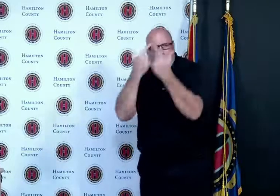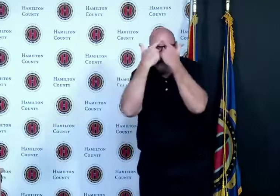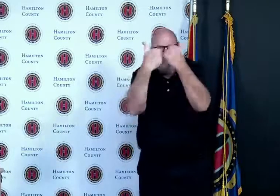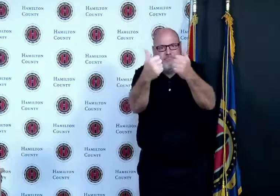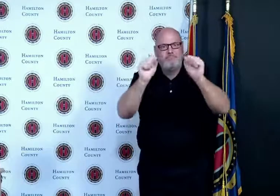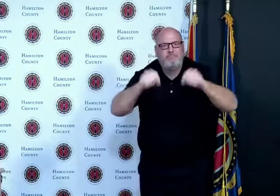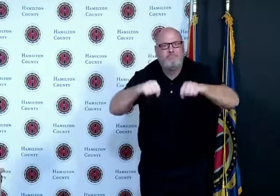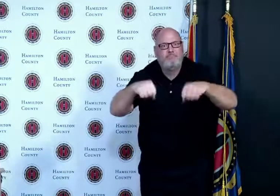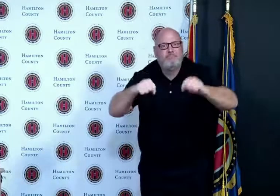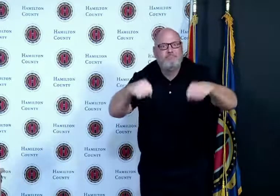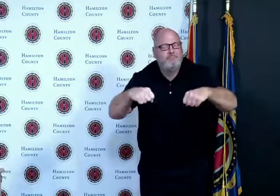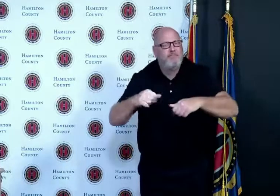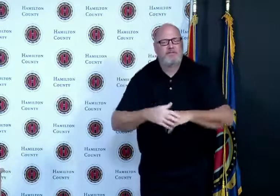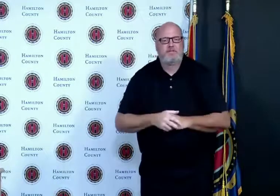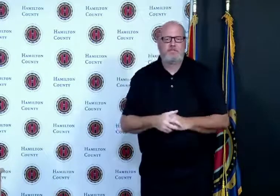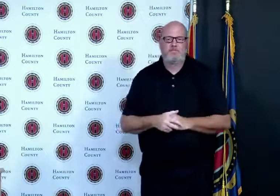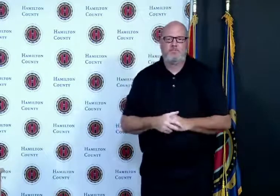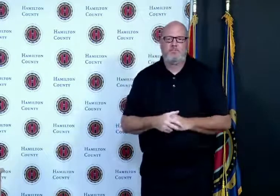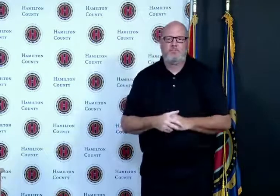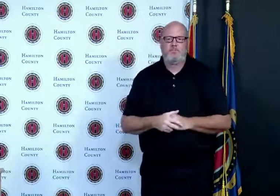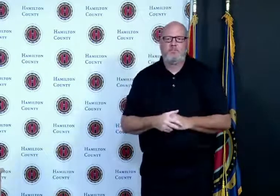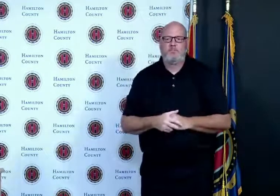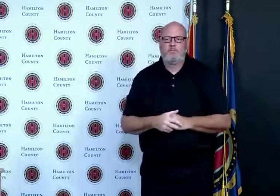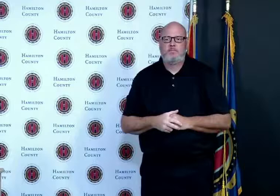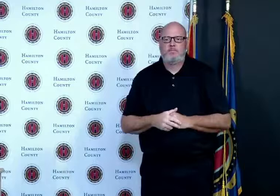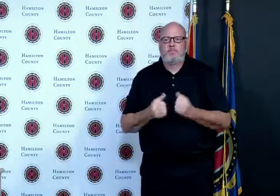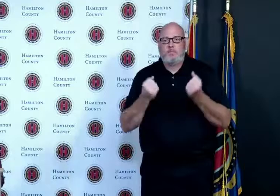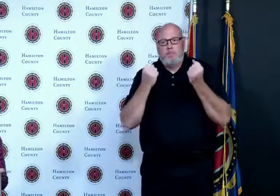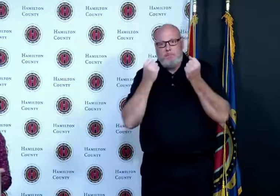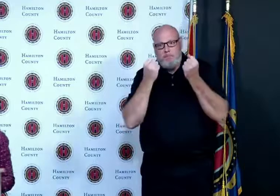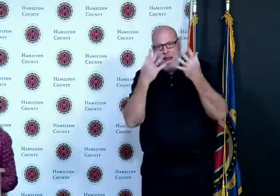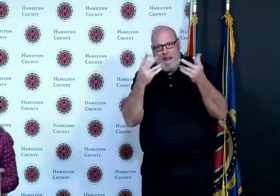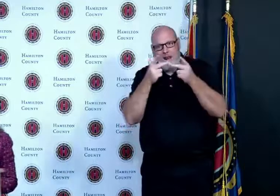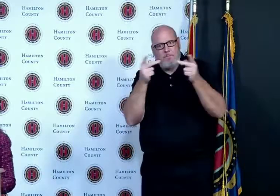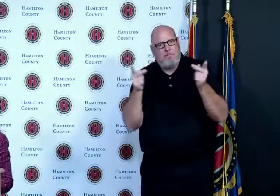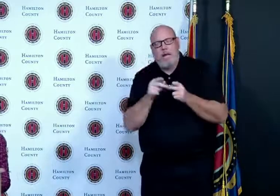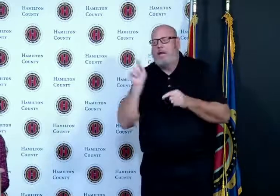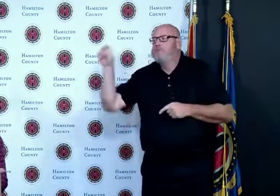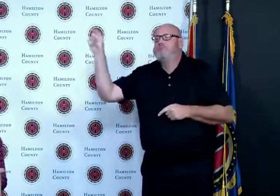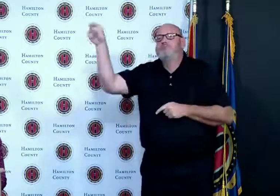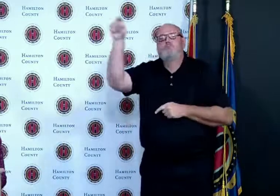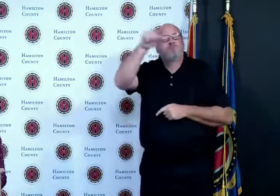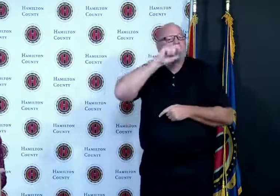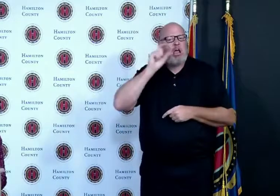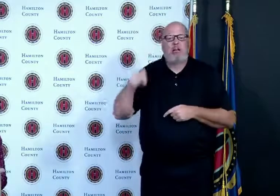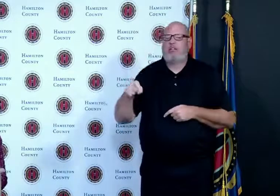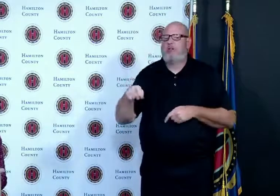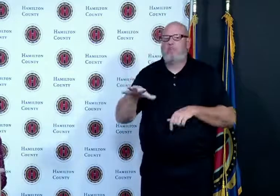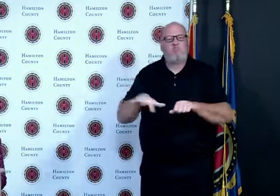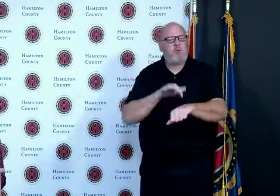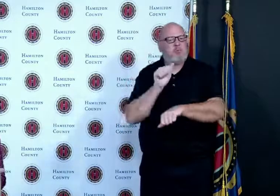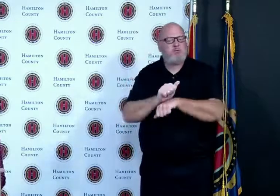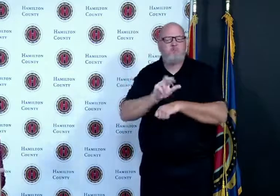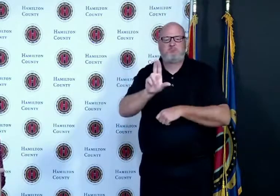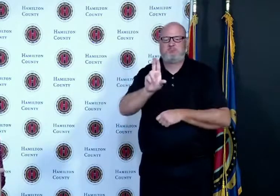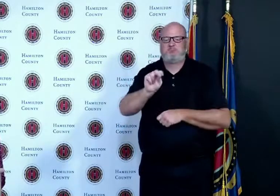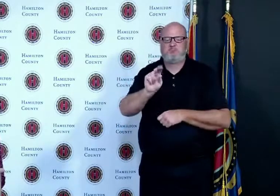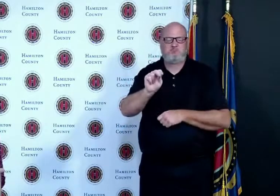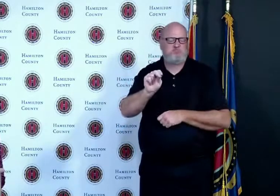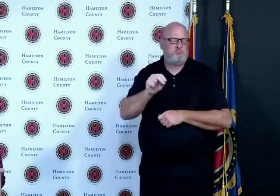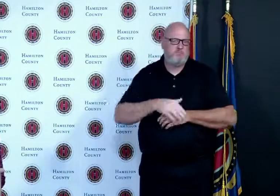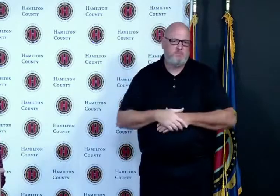longer require appointments either give you an example of just this weekend we've got walk-in